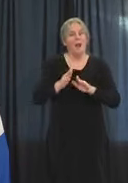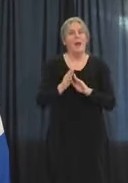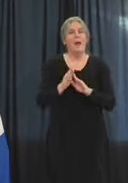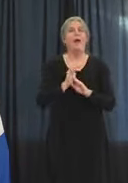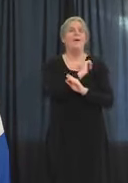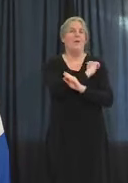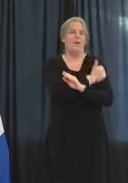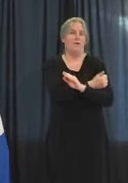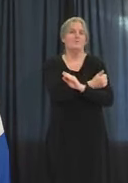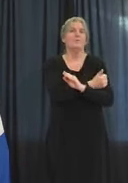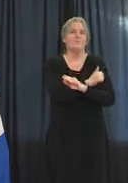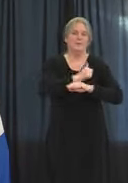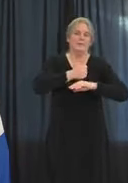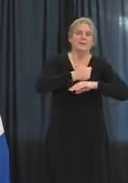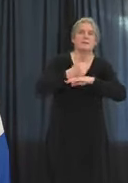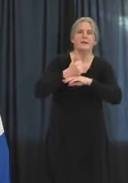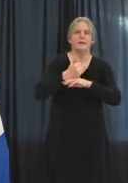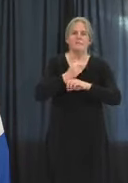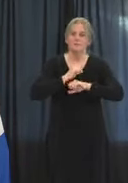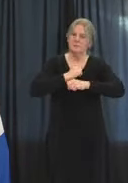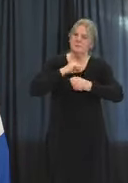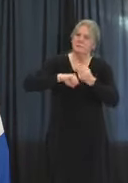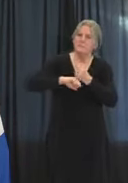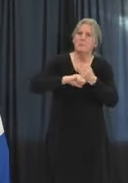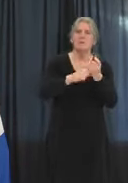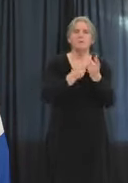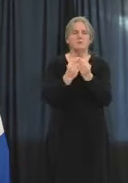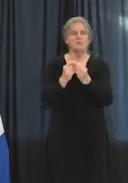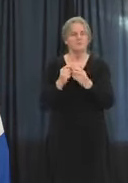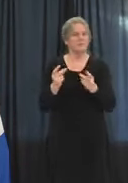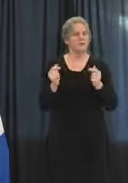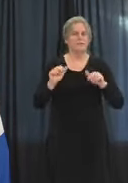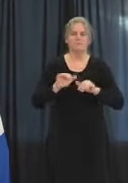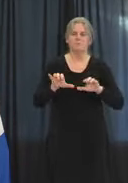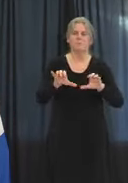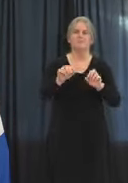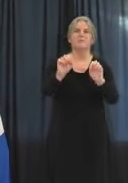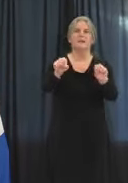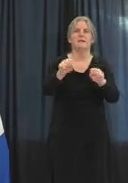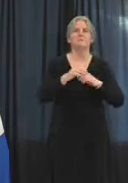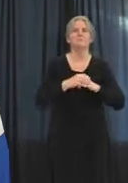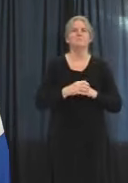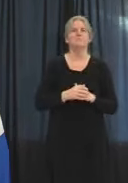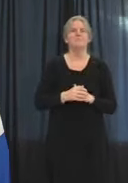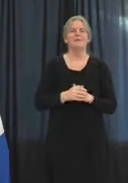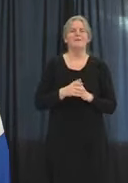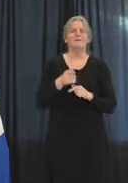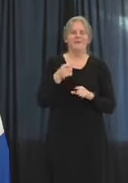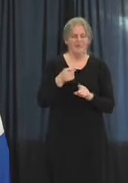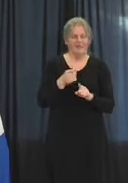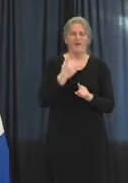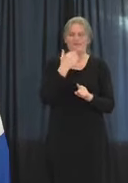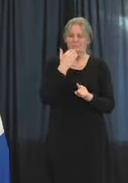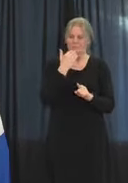the support and enforcement mechanisms to be applied more rapidly and with less red tape. It is a welcome complement, in